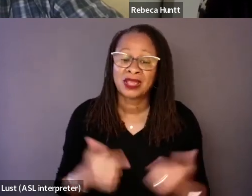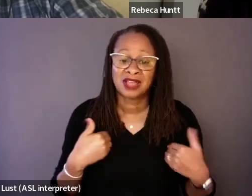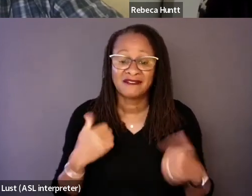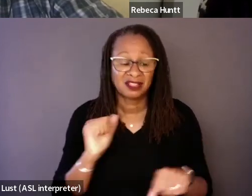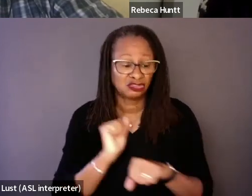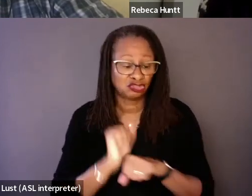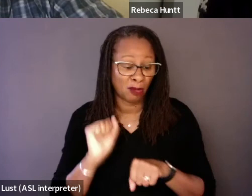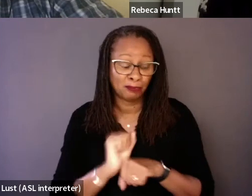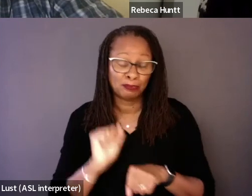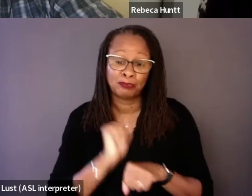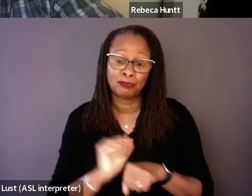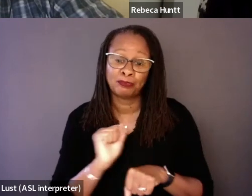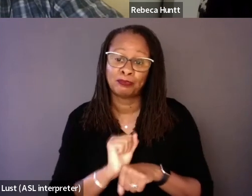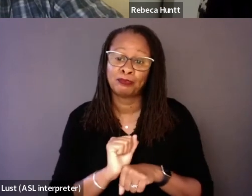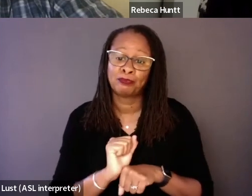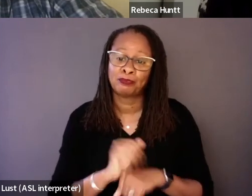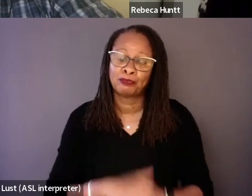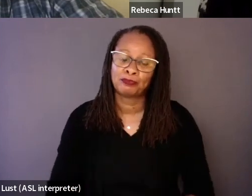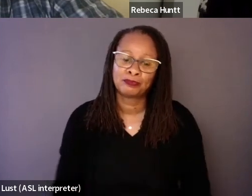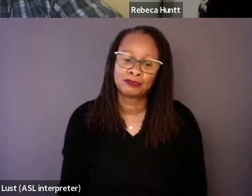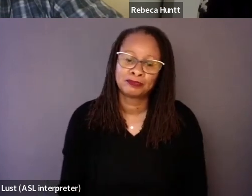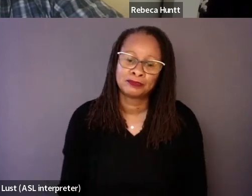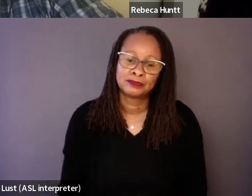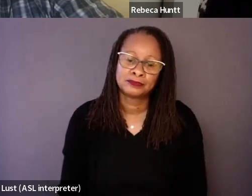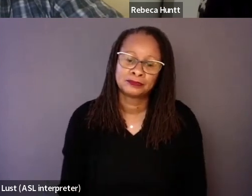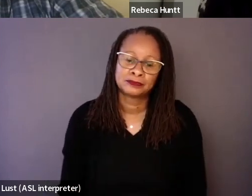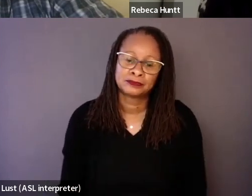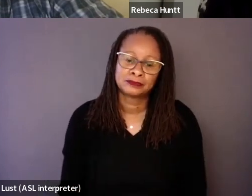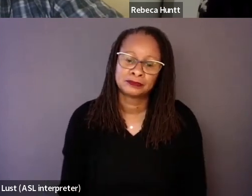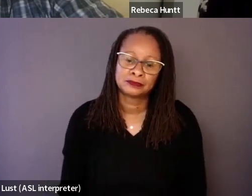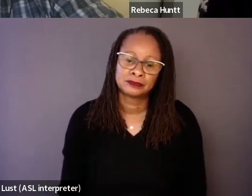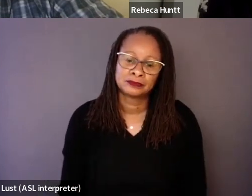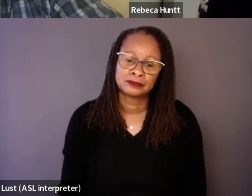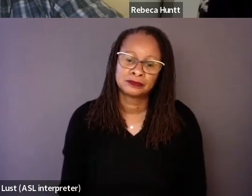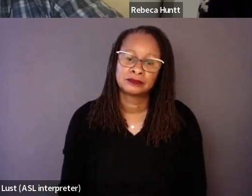I had this job like in kind of -- it was like the only office job I ever had.